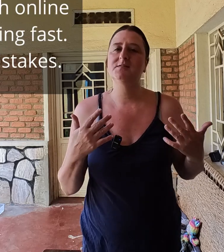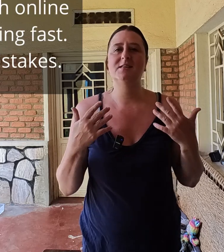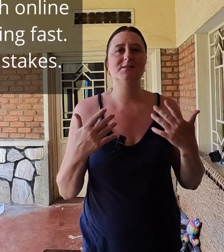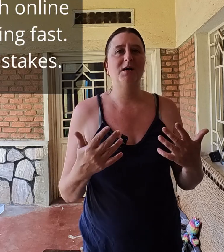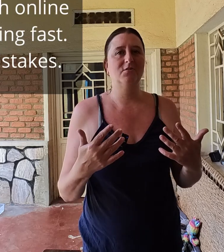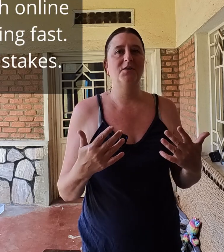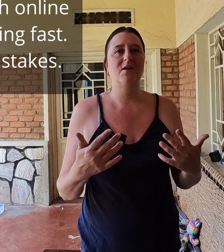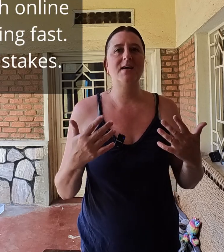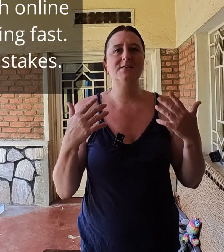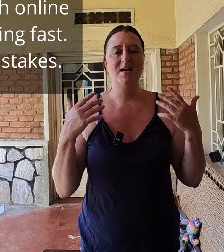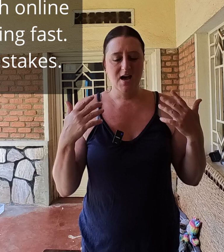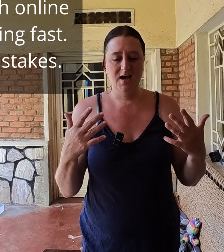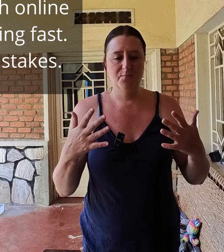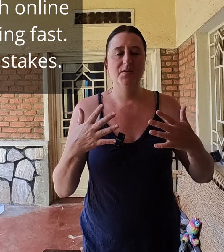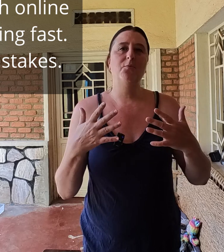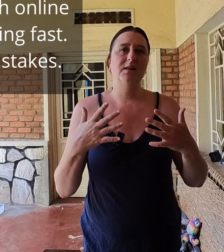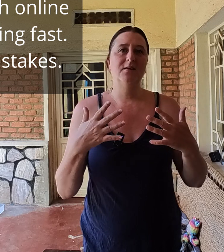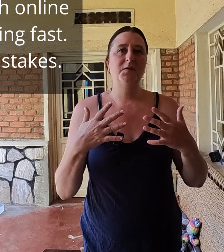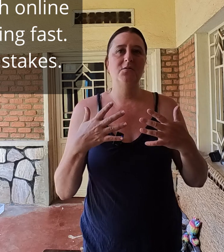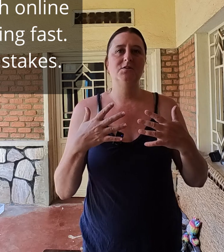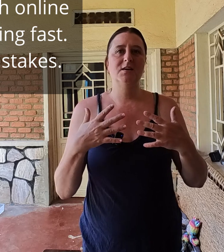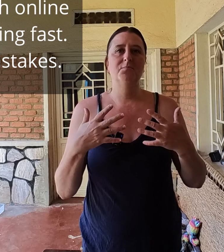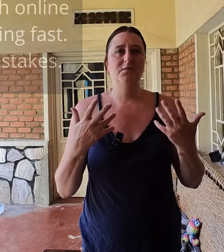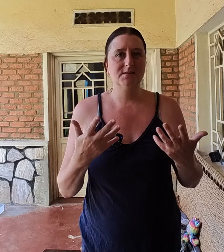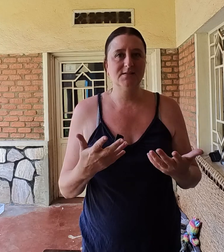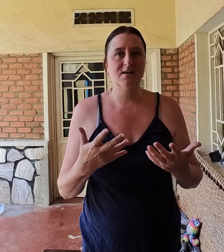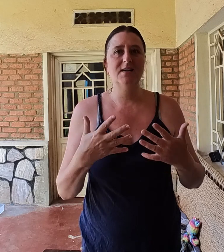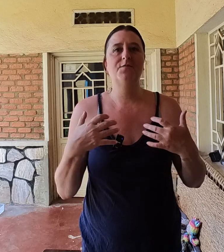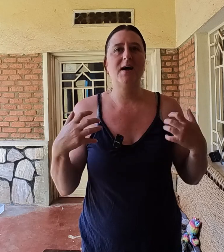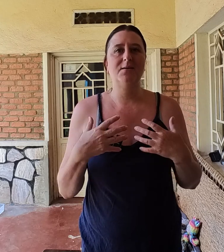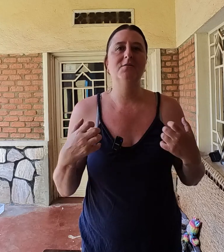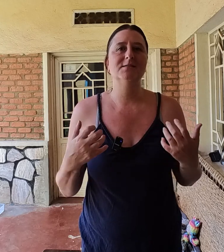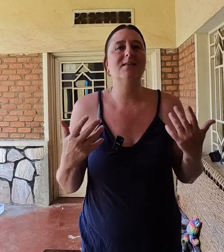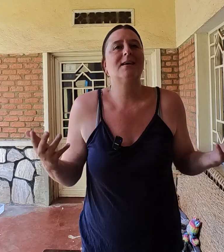pronunciation might not be great, but that will help you to learn both the sign for animals and